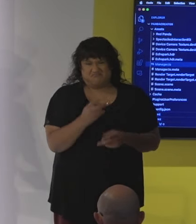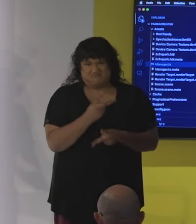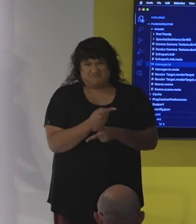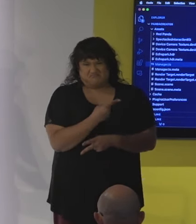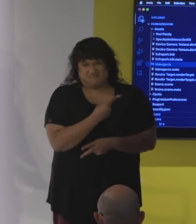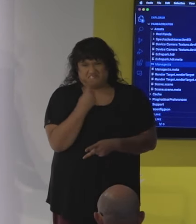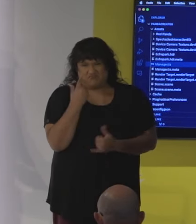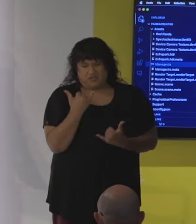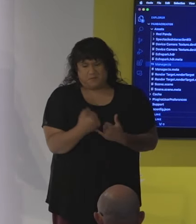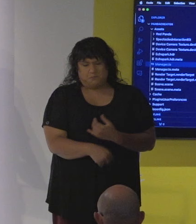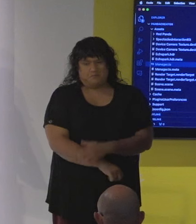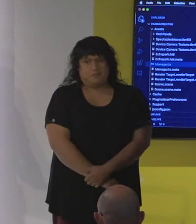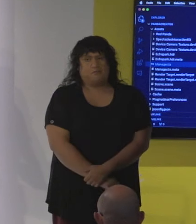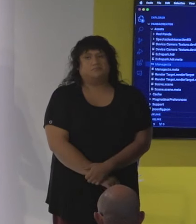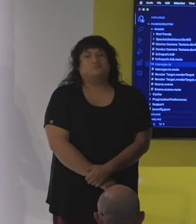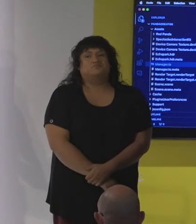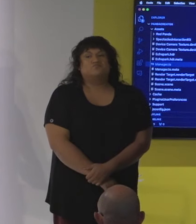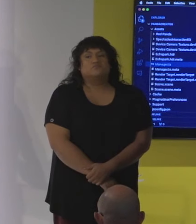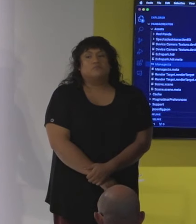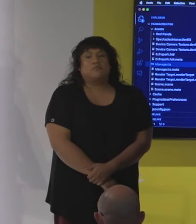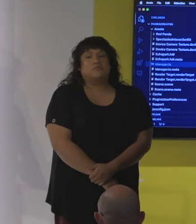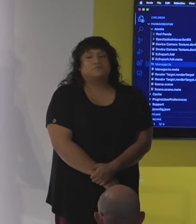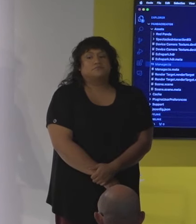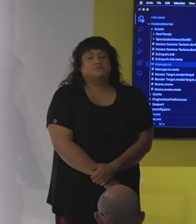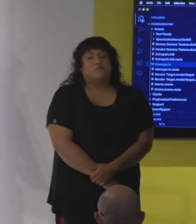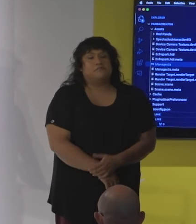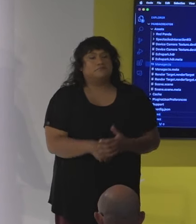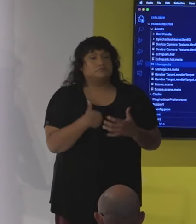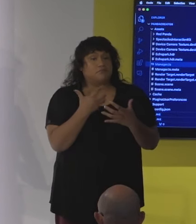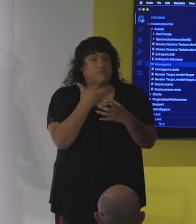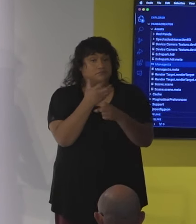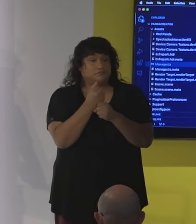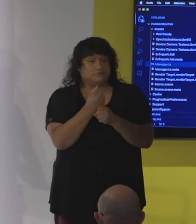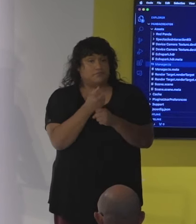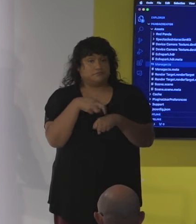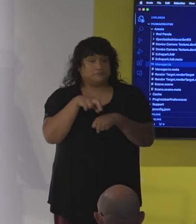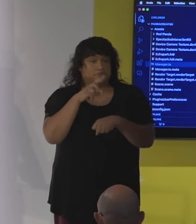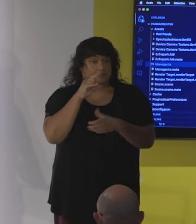So, I want to get a reference to the object prefab.